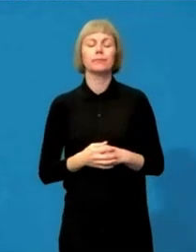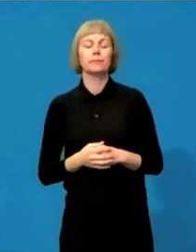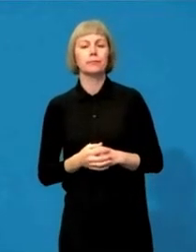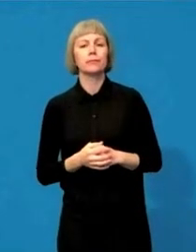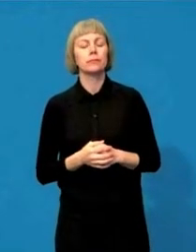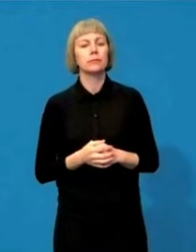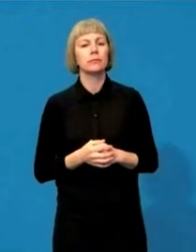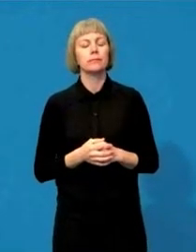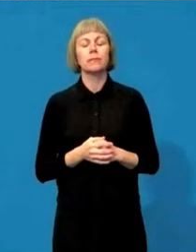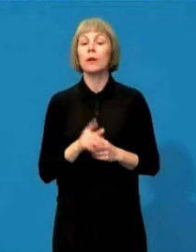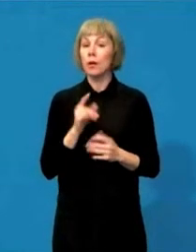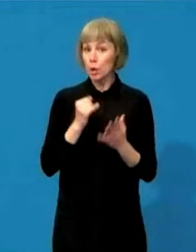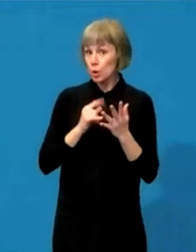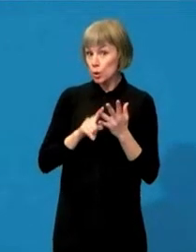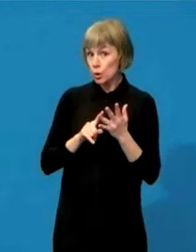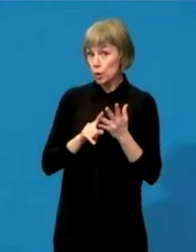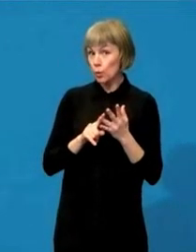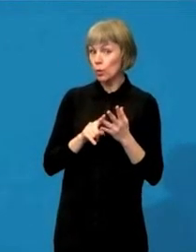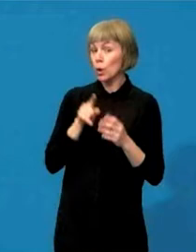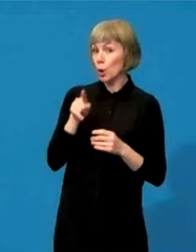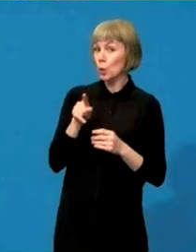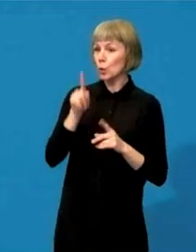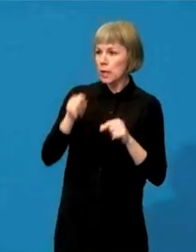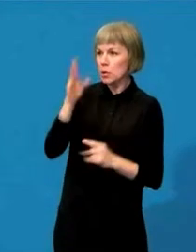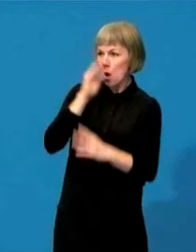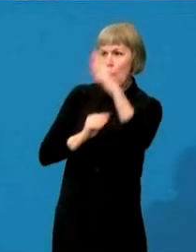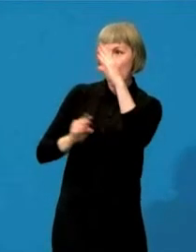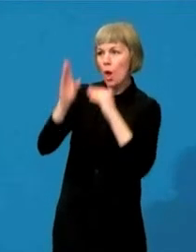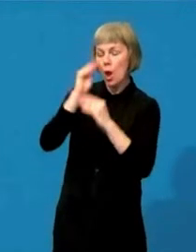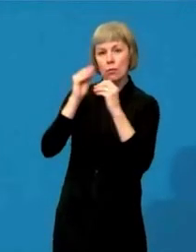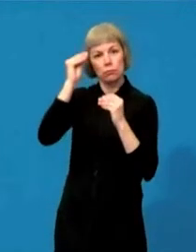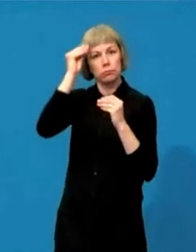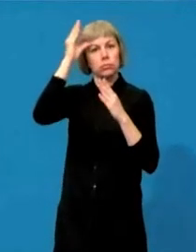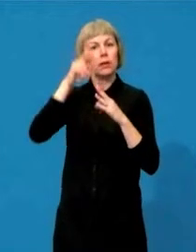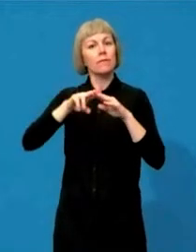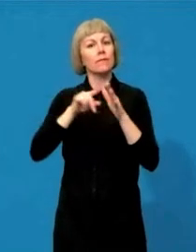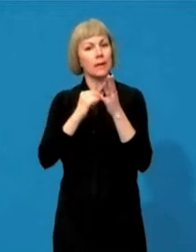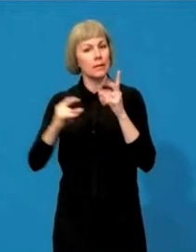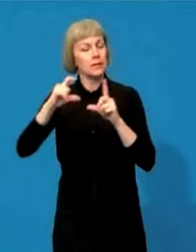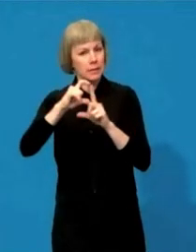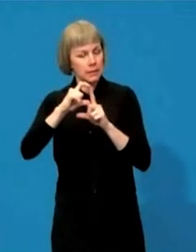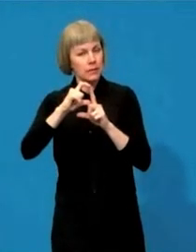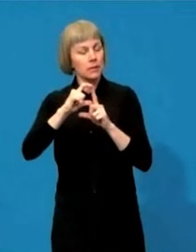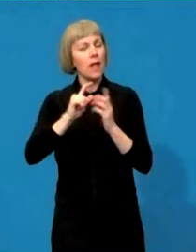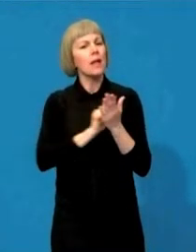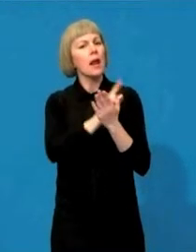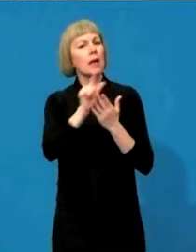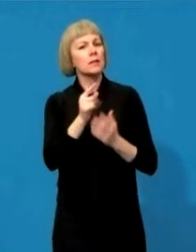particular disorder. And then I understand between 2009 and 2015, there was the